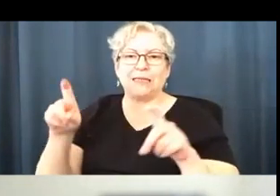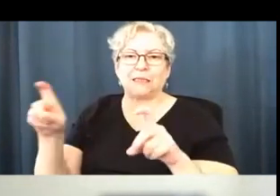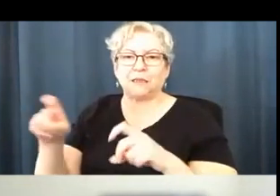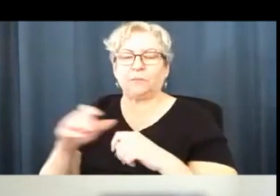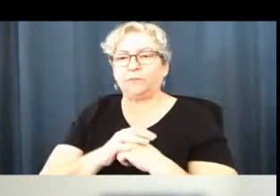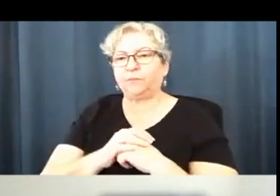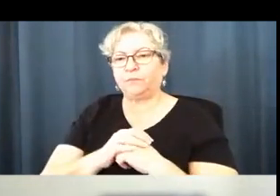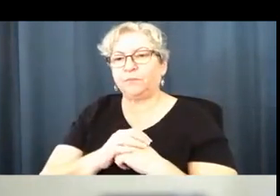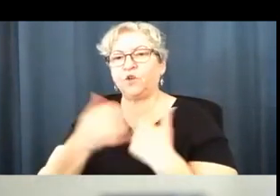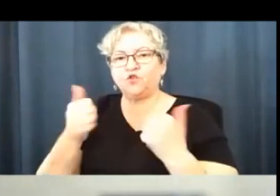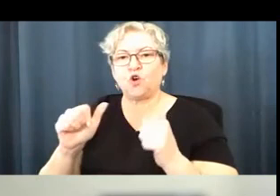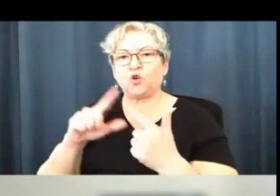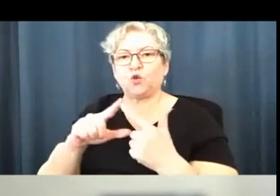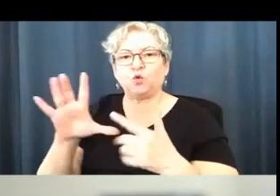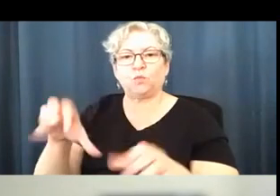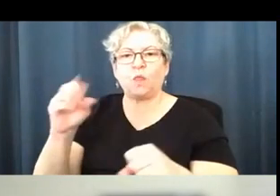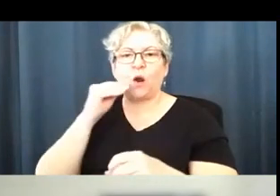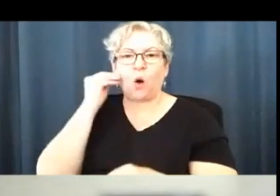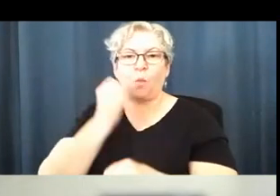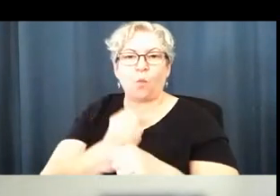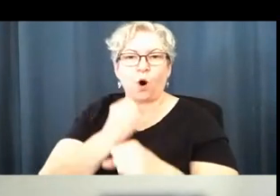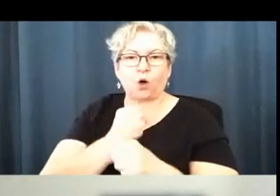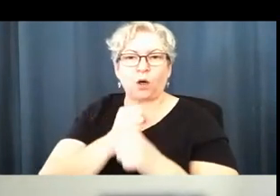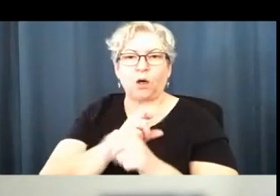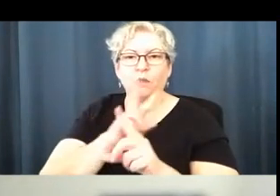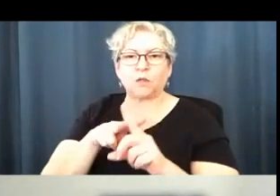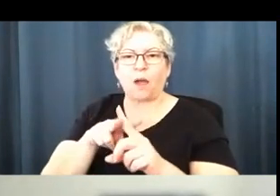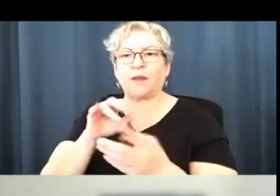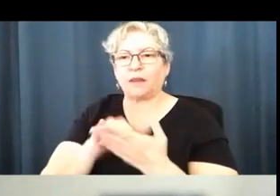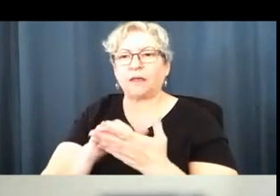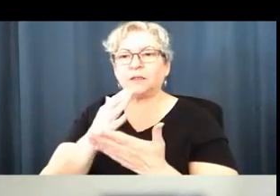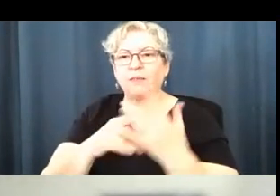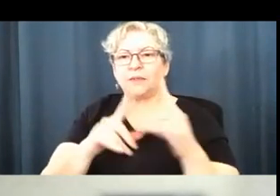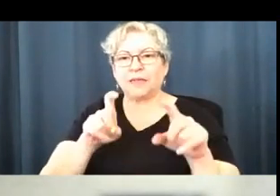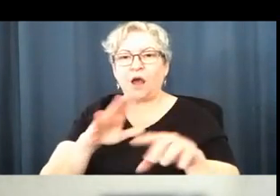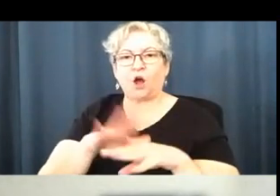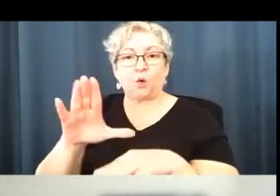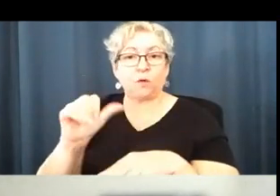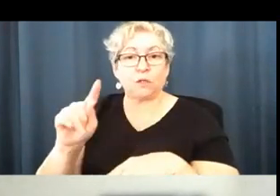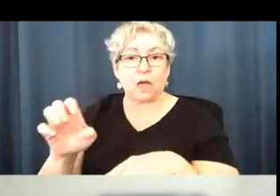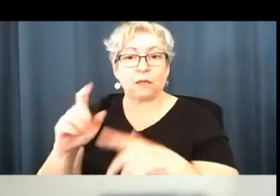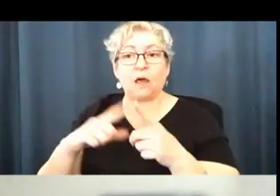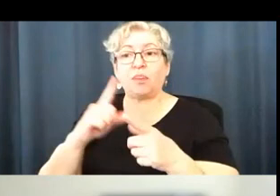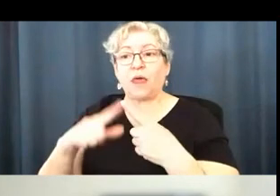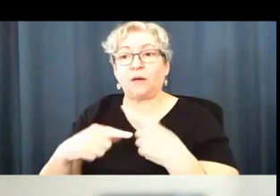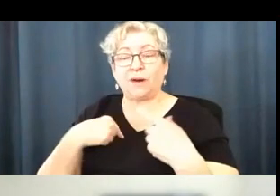So try to do the the homework assignment, which is some of the testing on your site. And then as I mentioned,